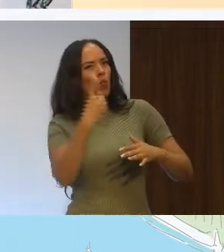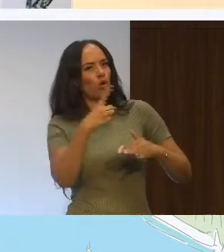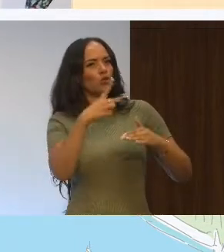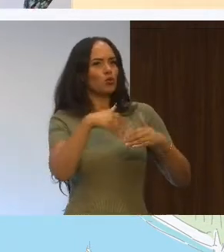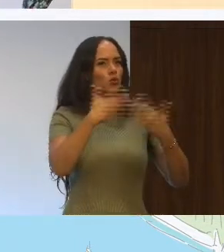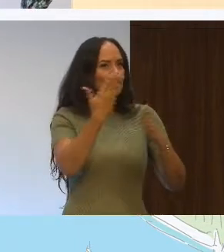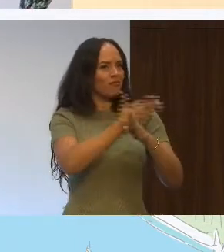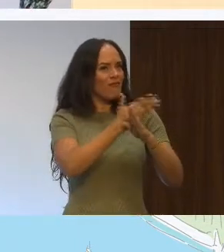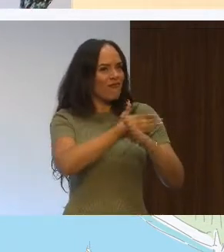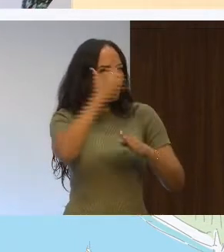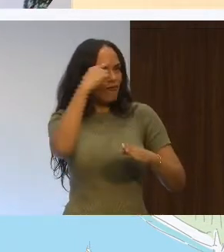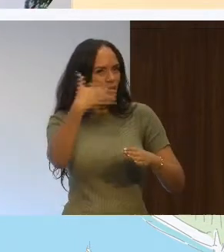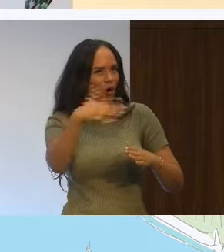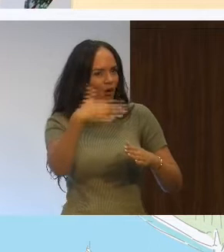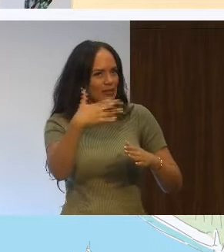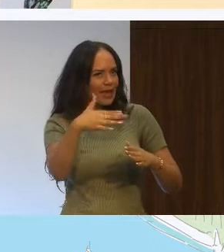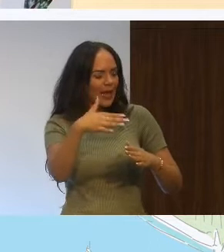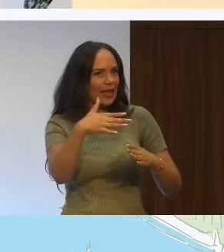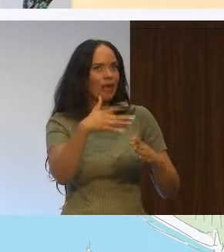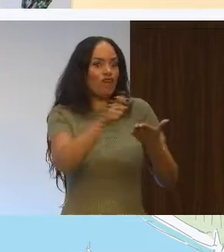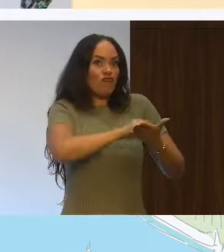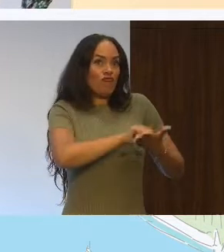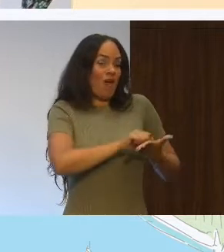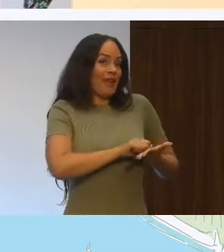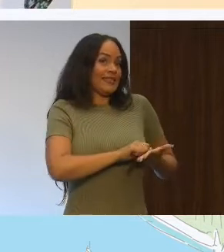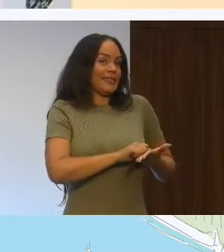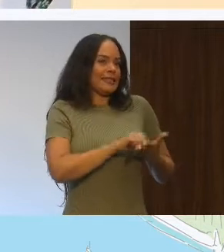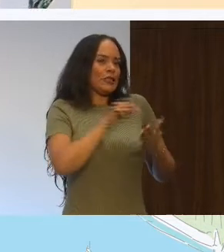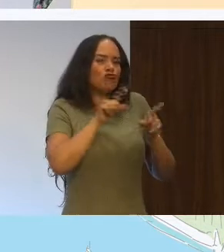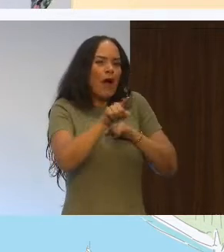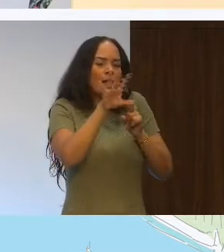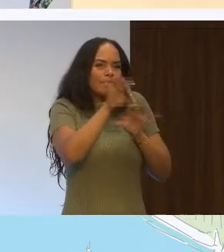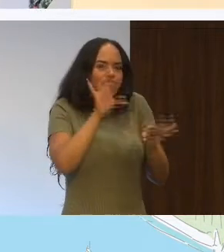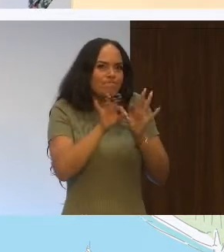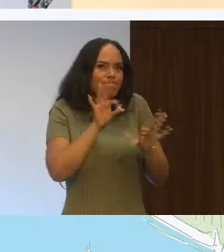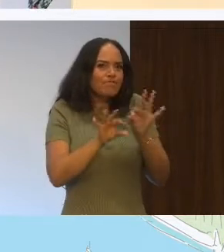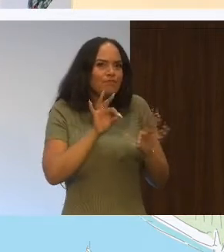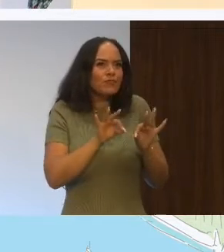consistently you're able to pick out things that emerge. and they may be able to warn you that headache is coming.